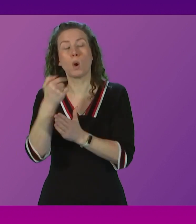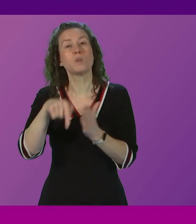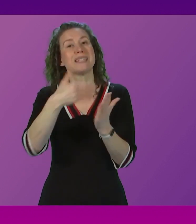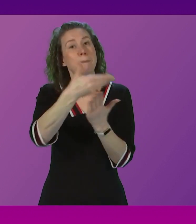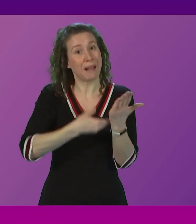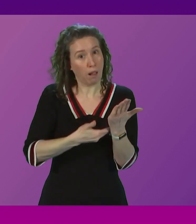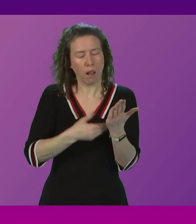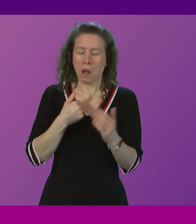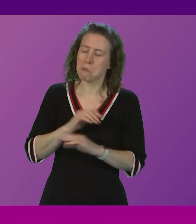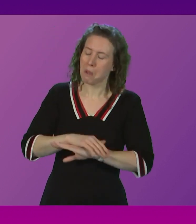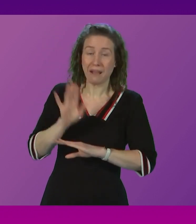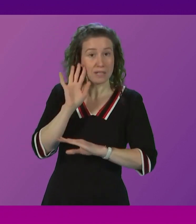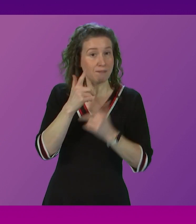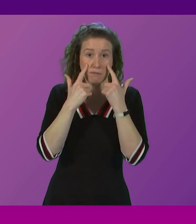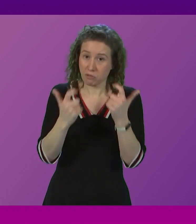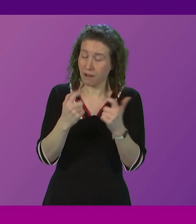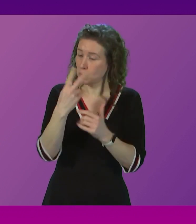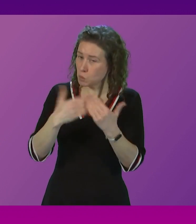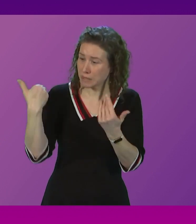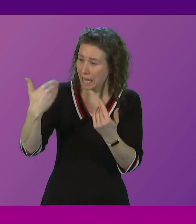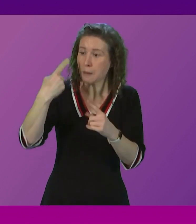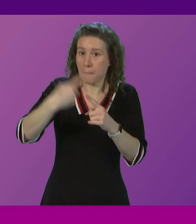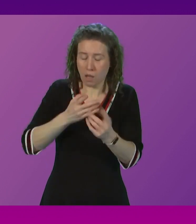very carefully, not just in the past two days but throughout the debate, and I do not think that I